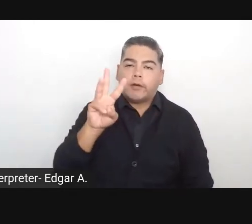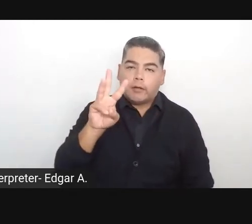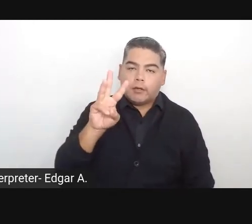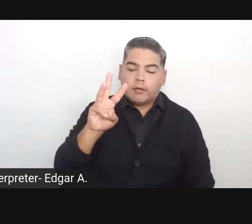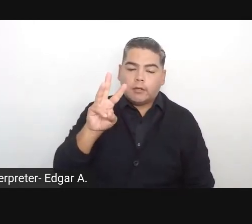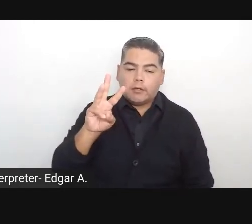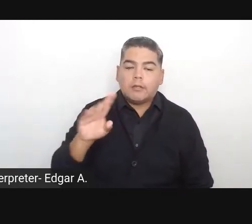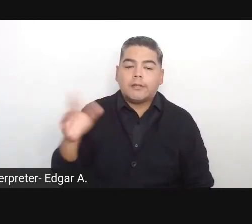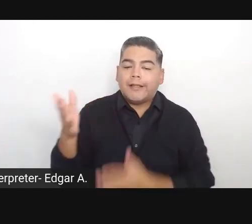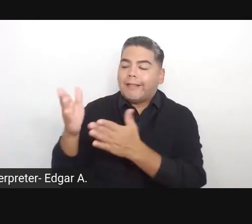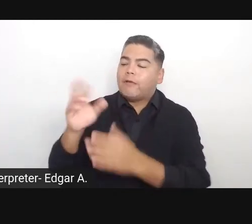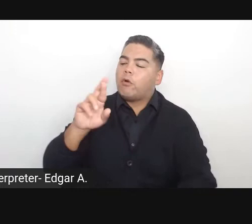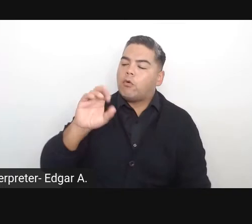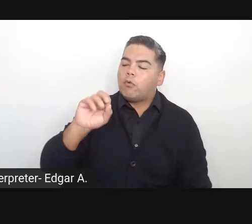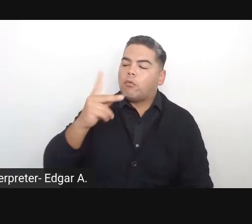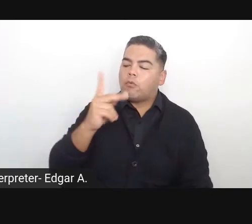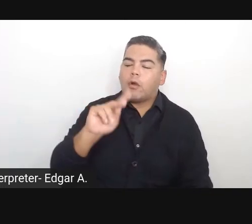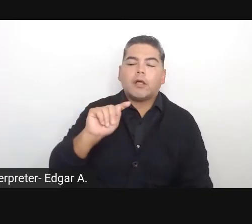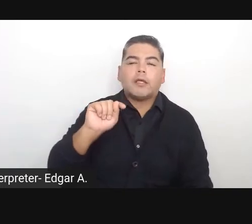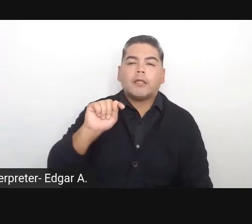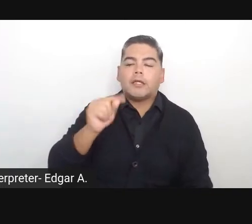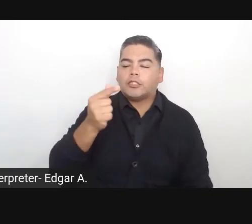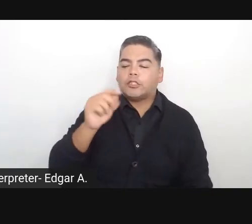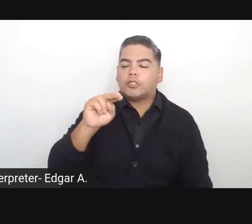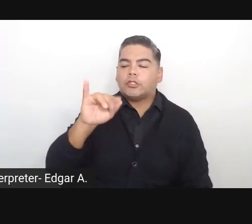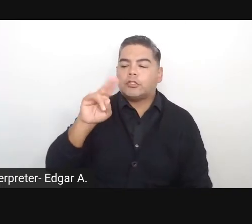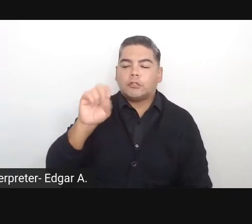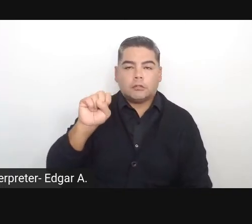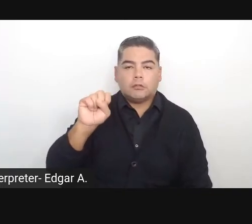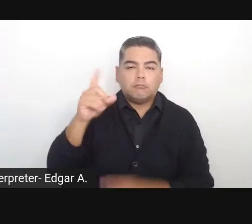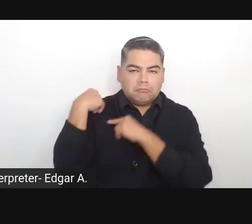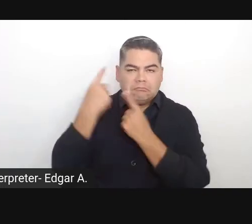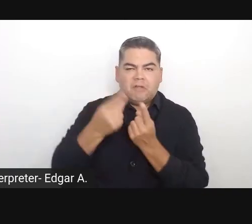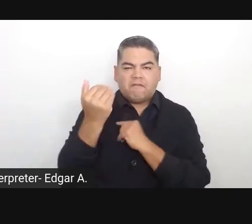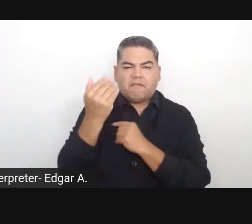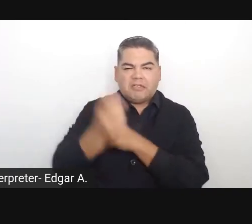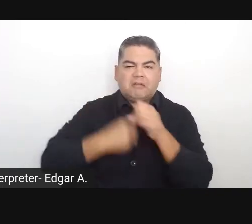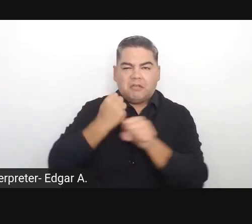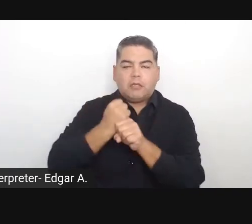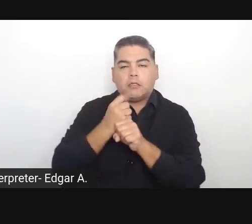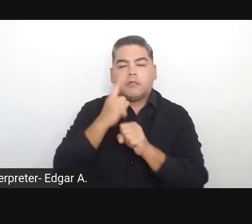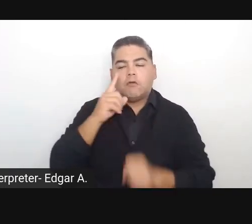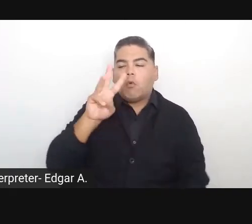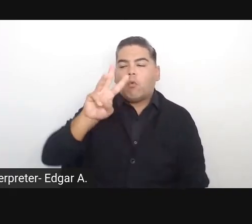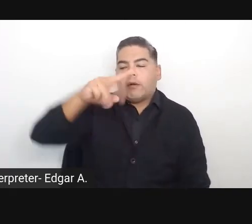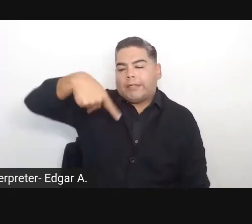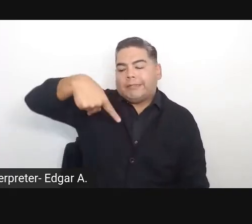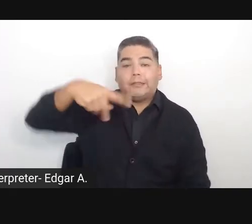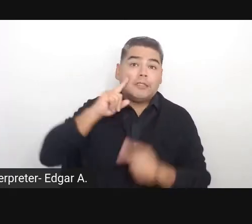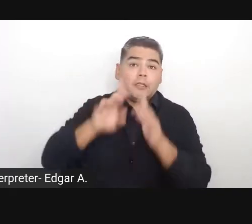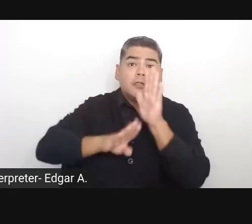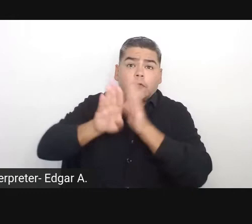She has over 15 years of experience with WordPress, both as a developer and community organizer.